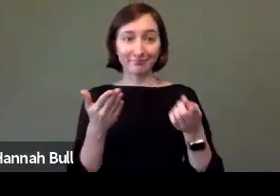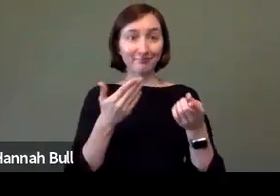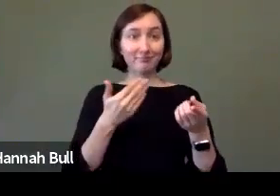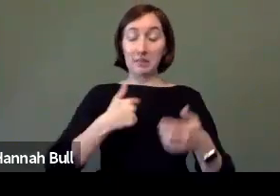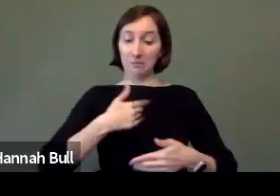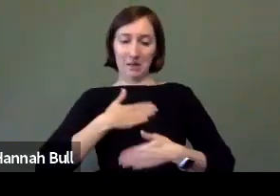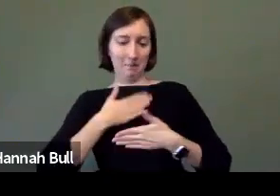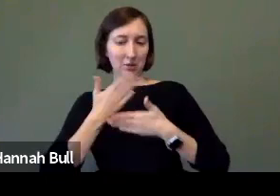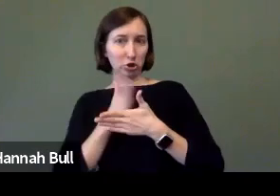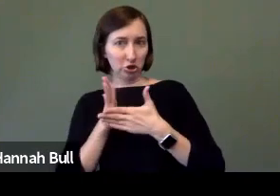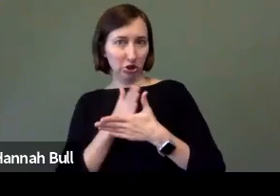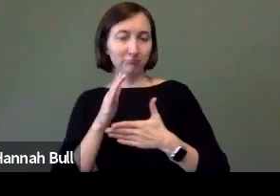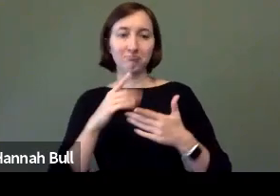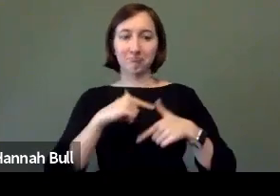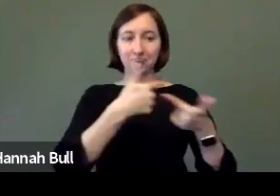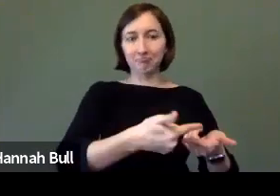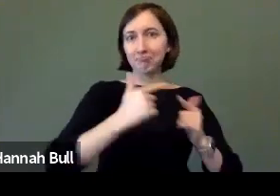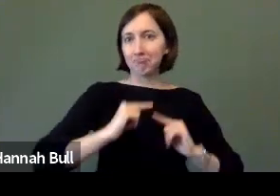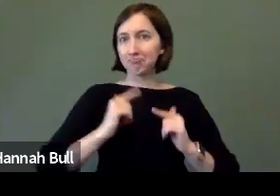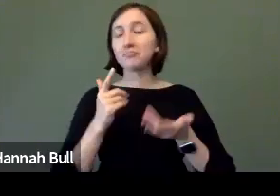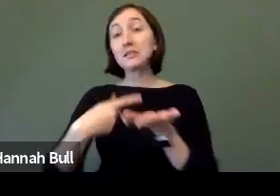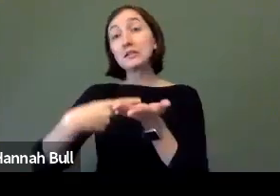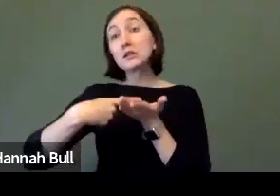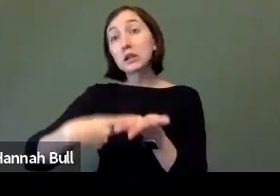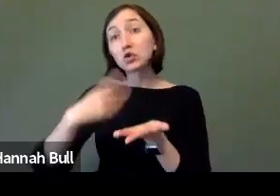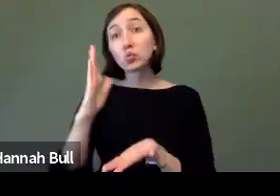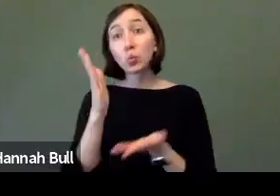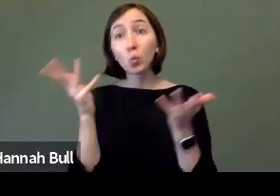Discussion will also center around how service providers